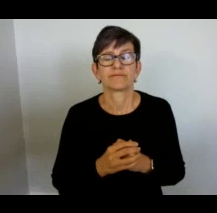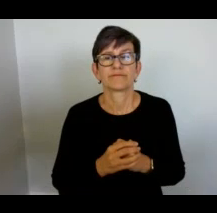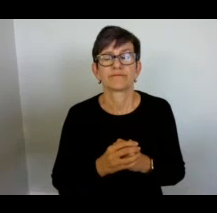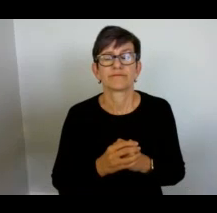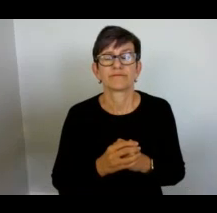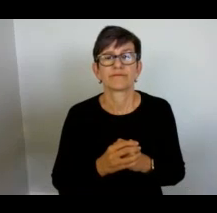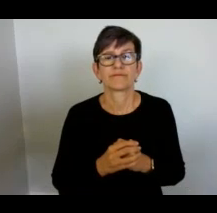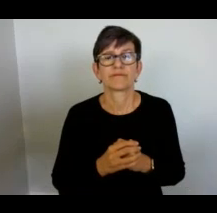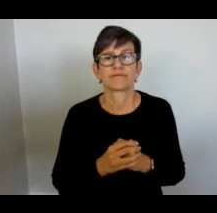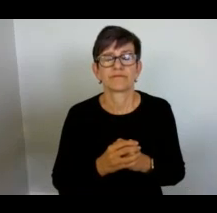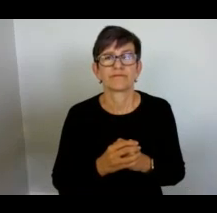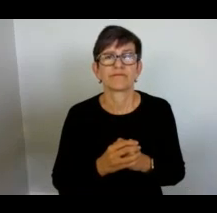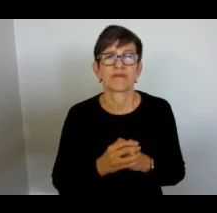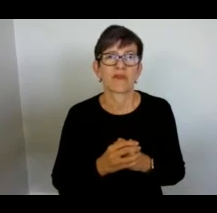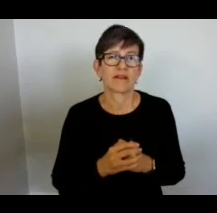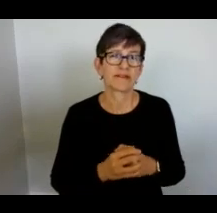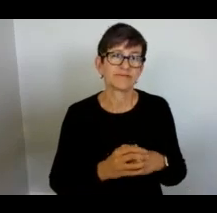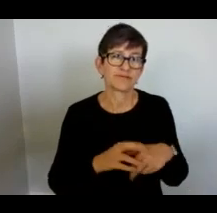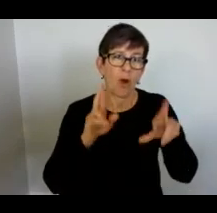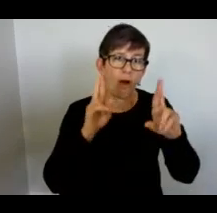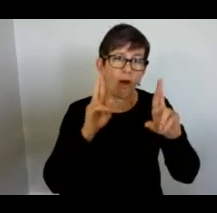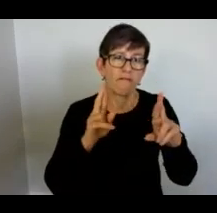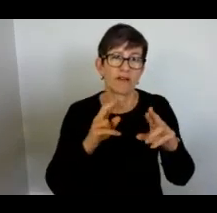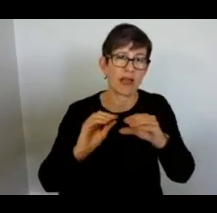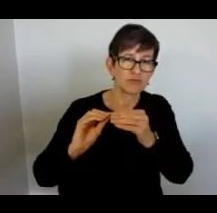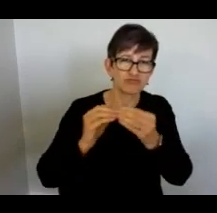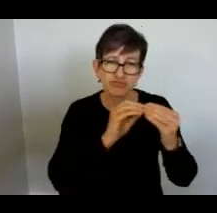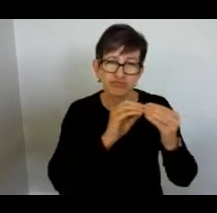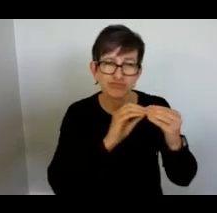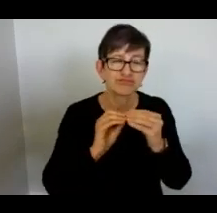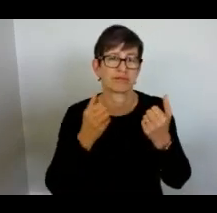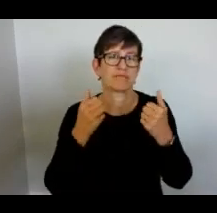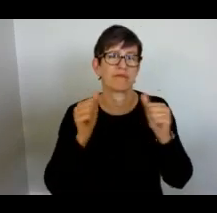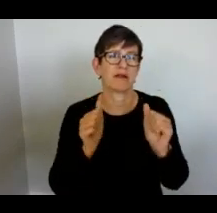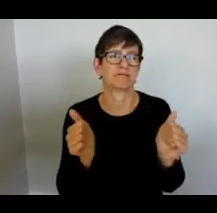resolution as to the type of intervention that would be in the best interests of the child